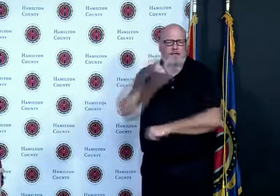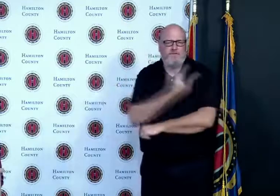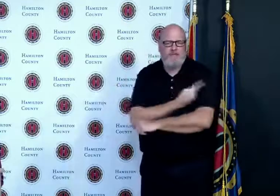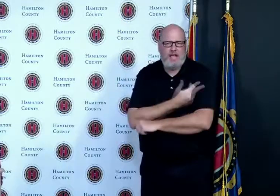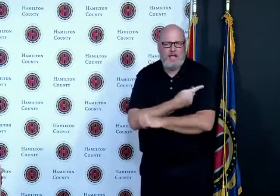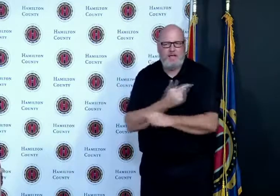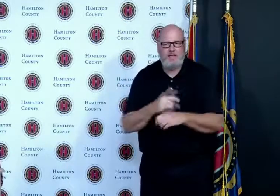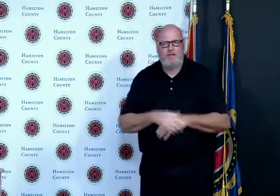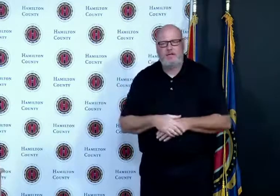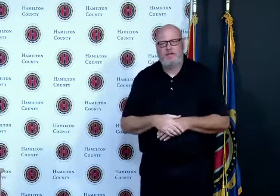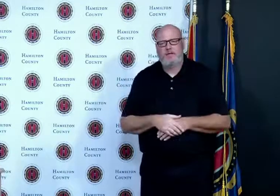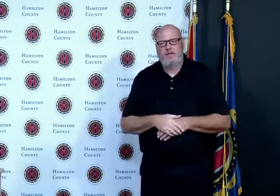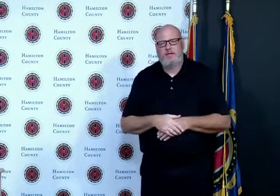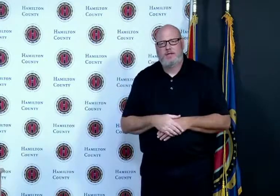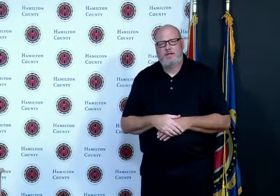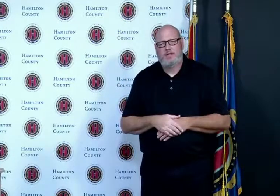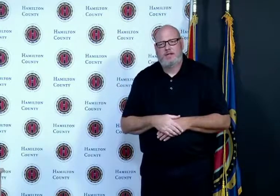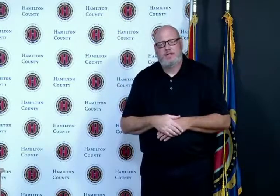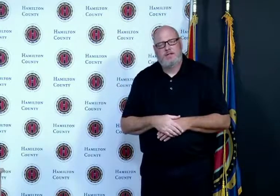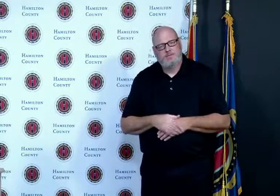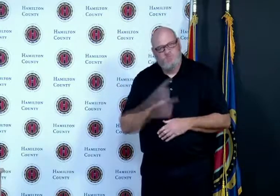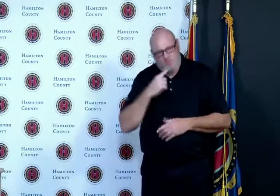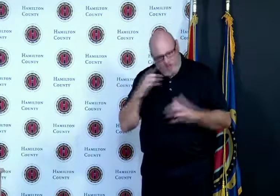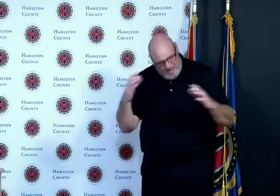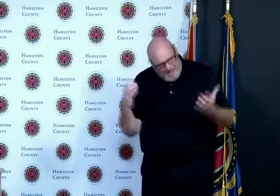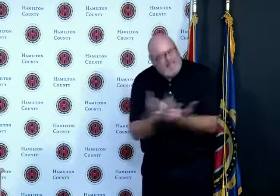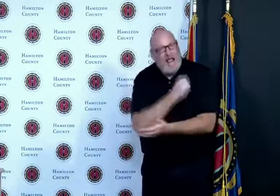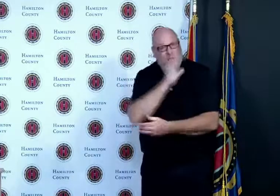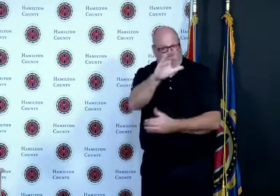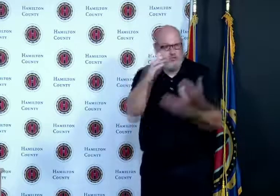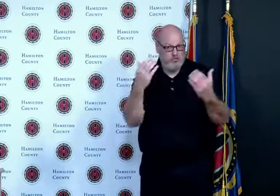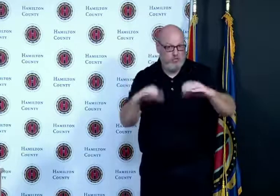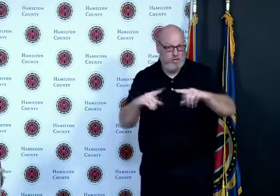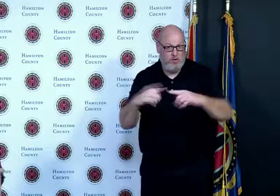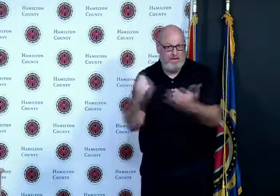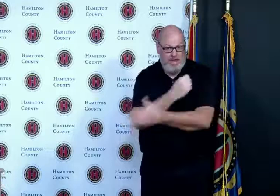go to questions thank you Anne Saker is up first with the Enquirer she has questions for you Greg